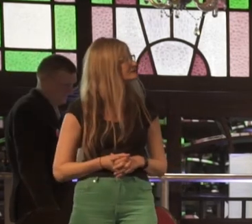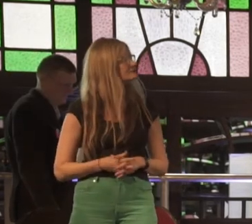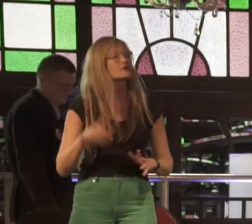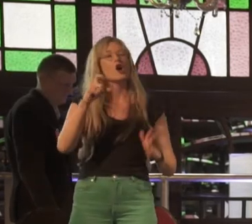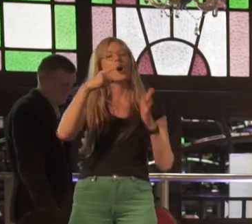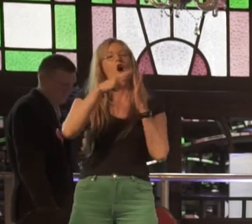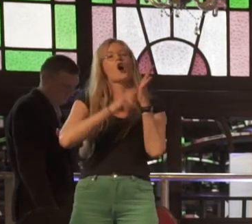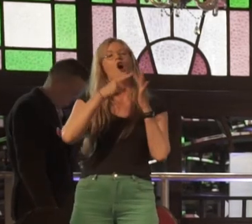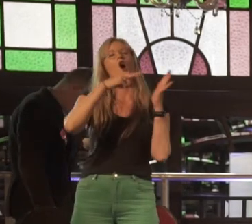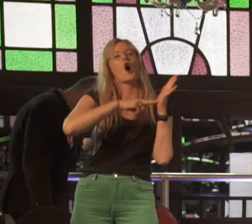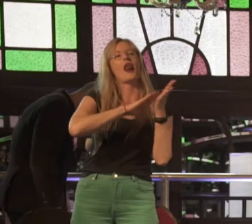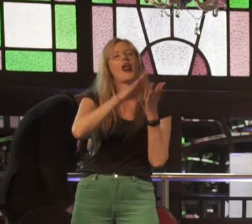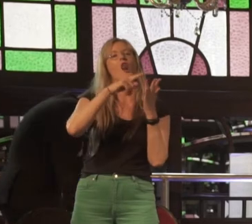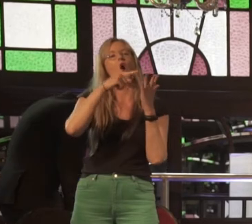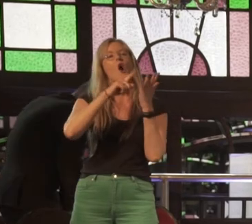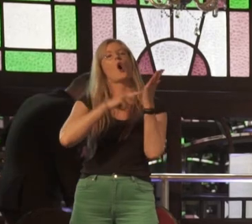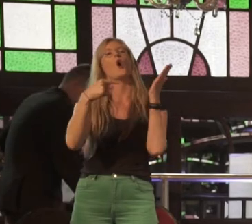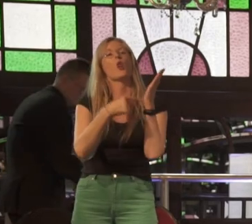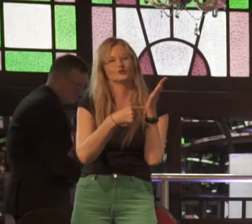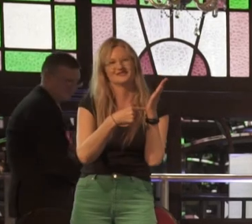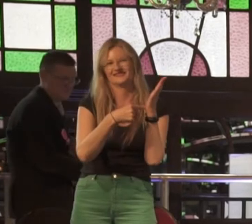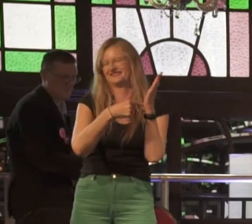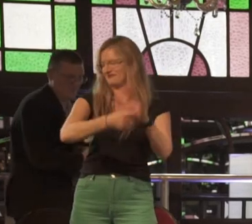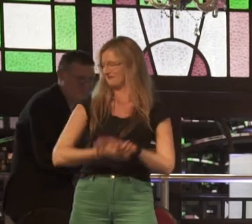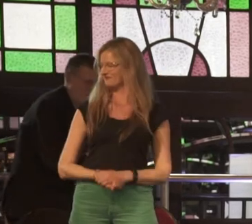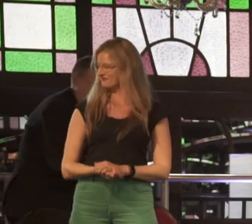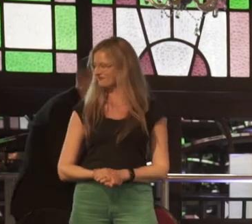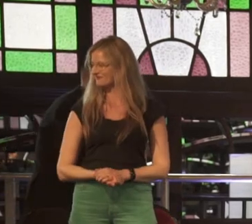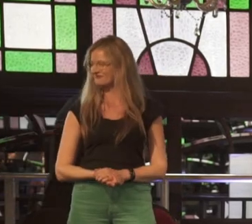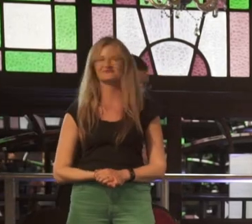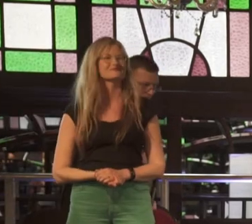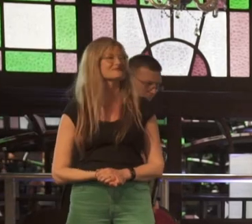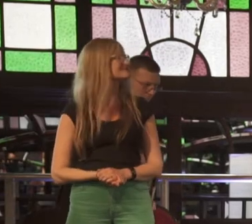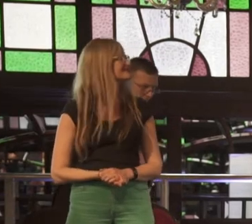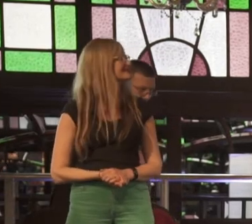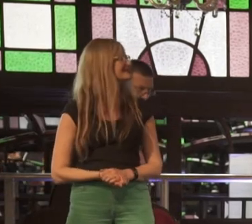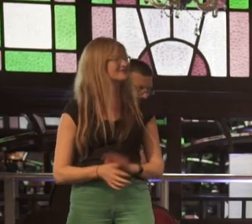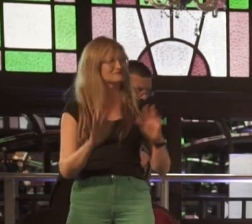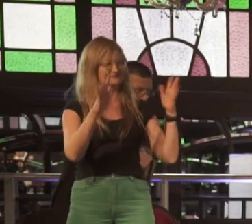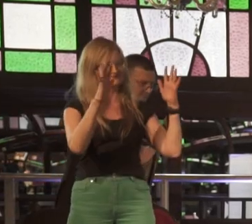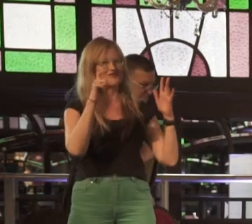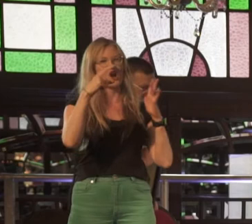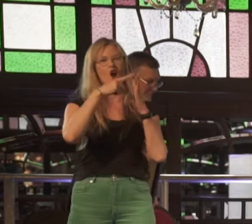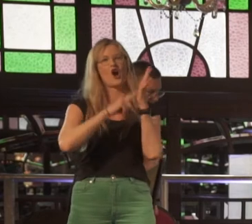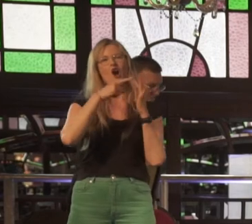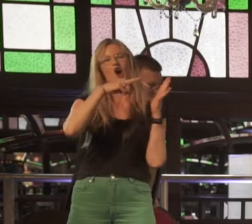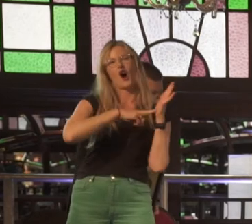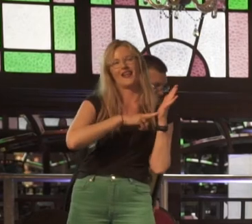It's Colin Hoult! Make some noise for Colin Hoult, everybody!